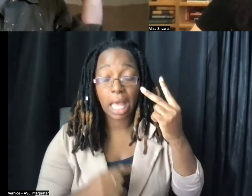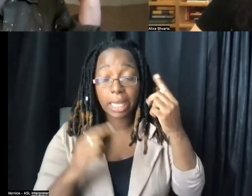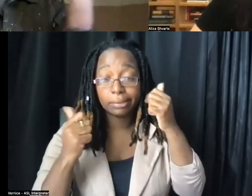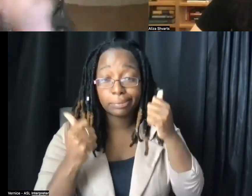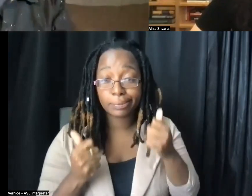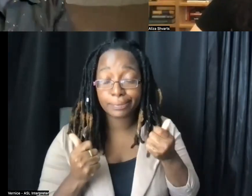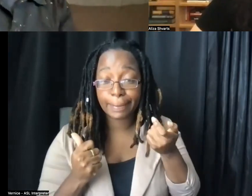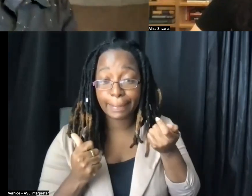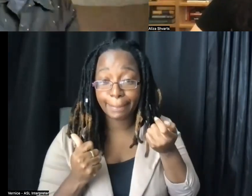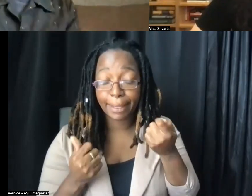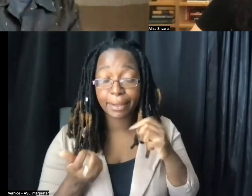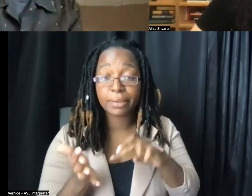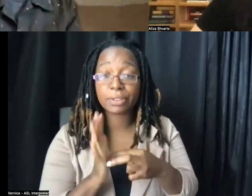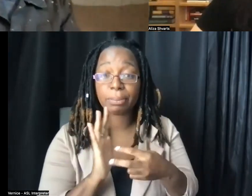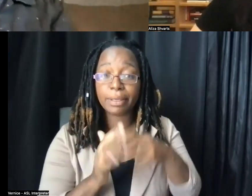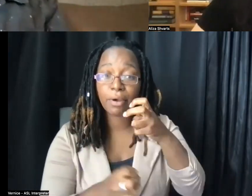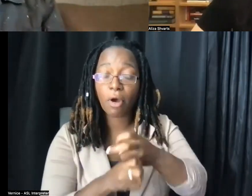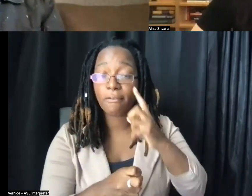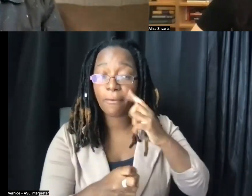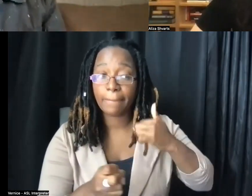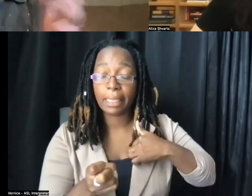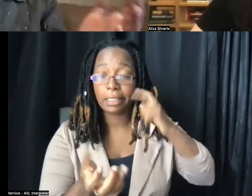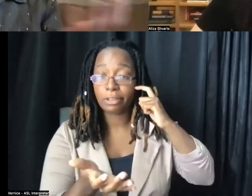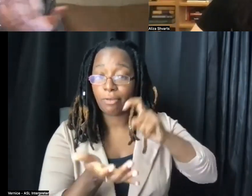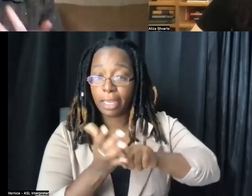for me and it is often a problem for me